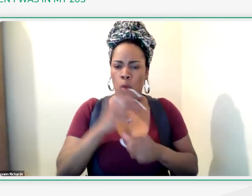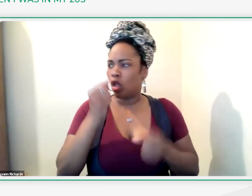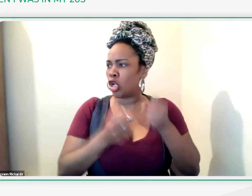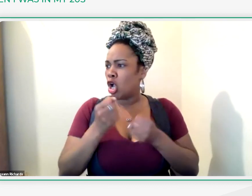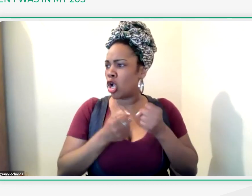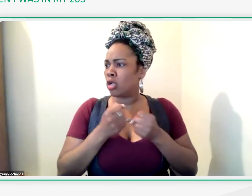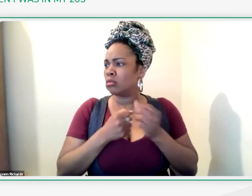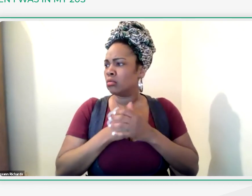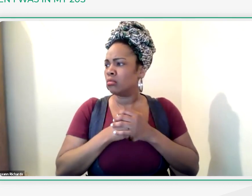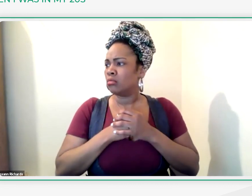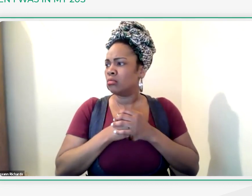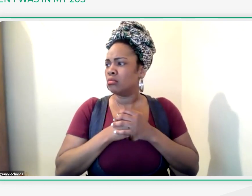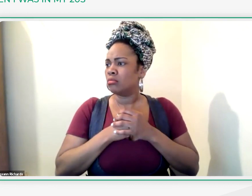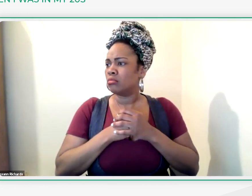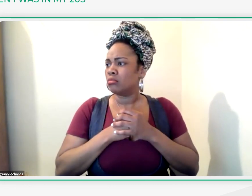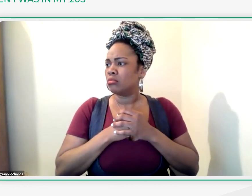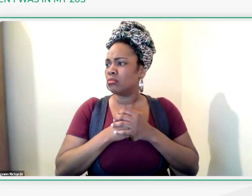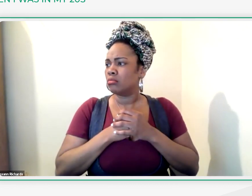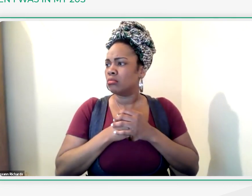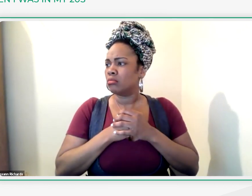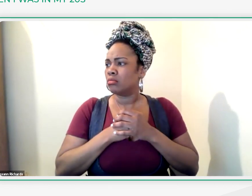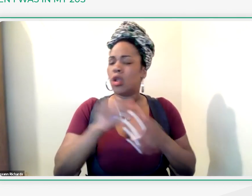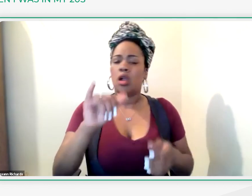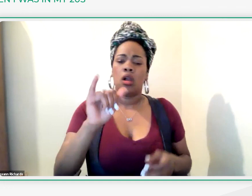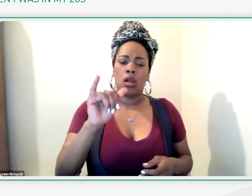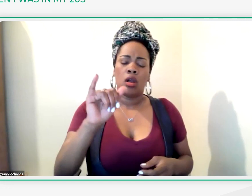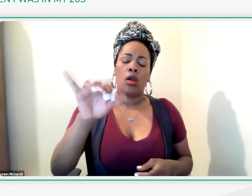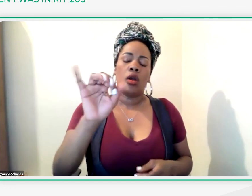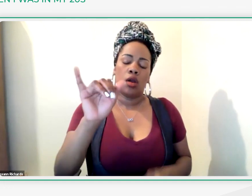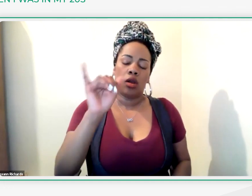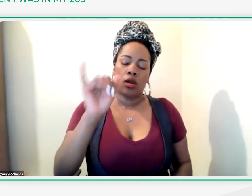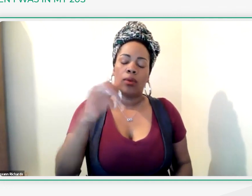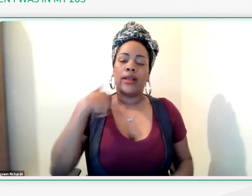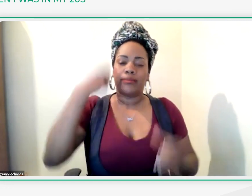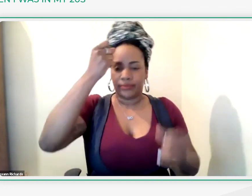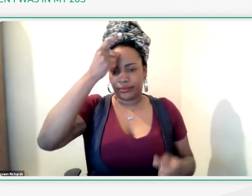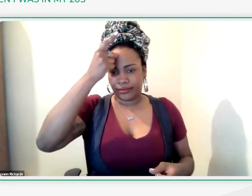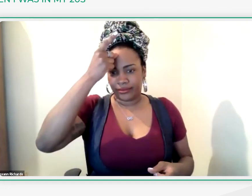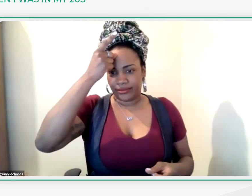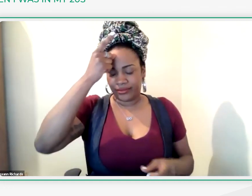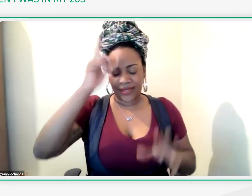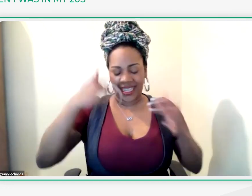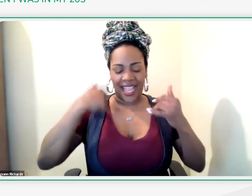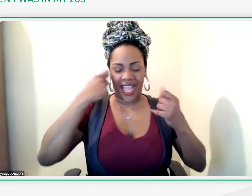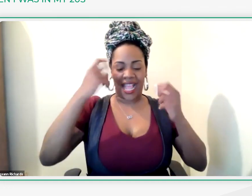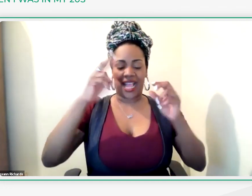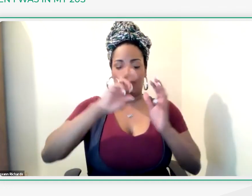Paying off debt like student loans or car. Oh wait, I think I understand now.